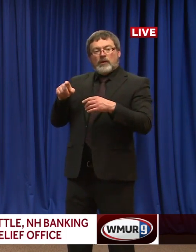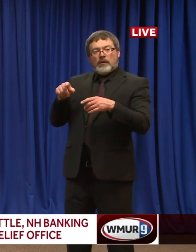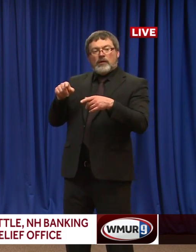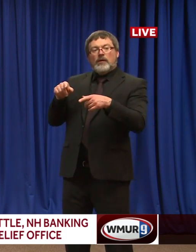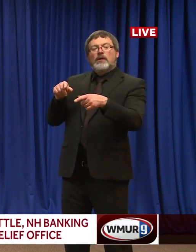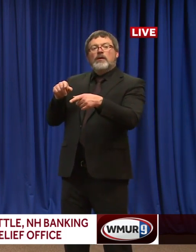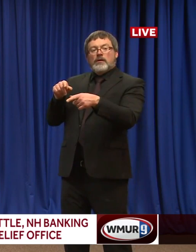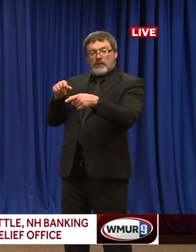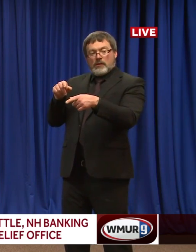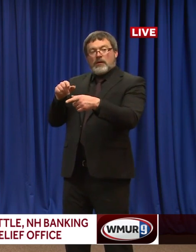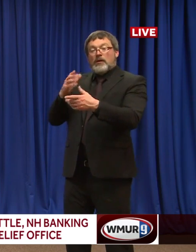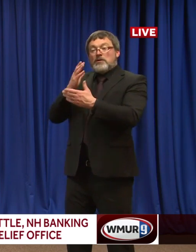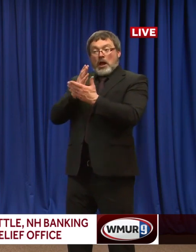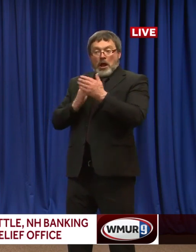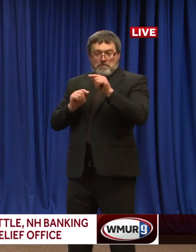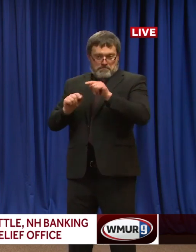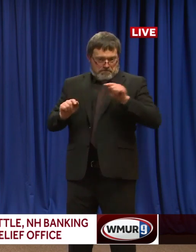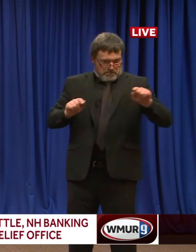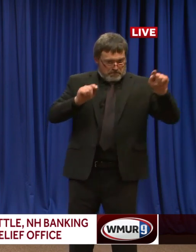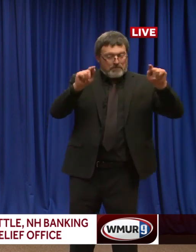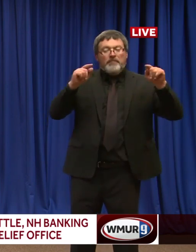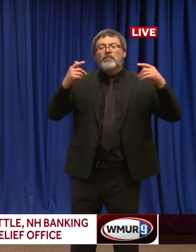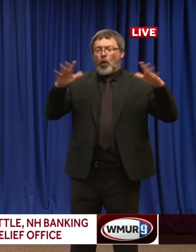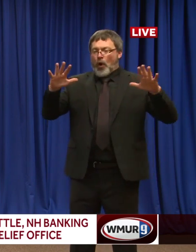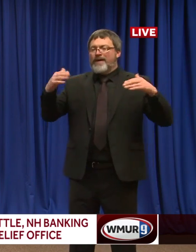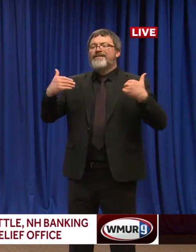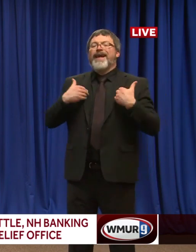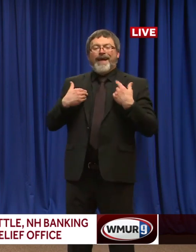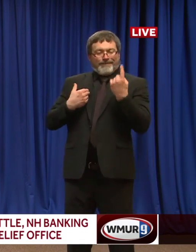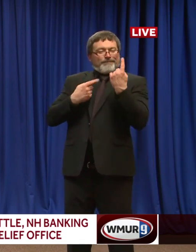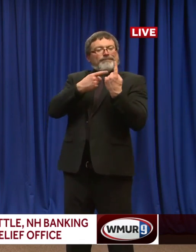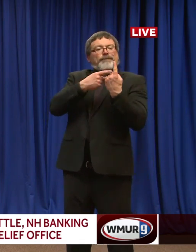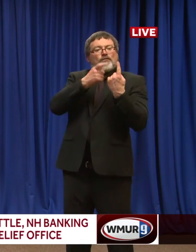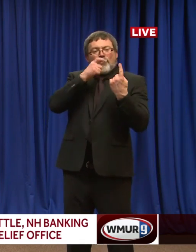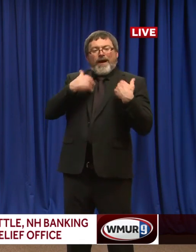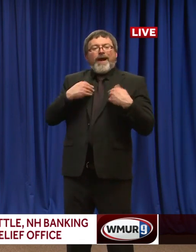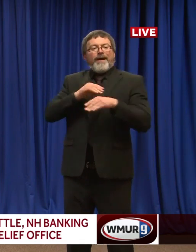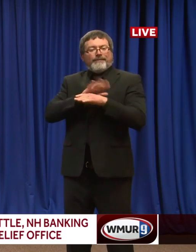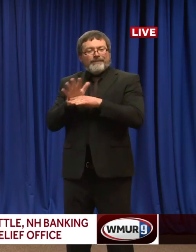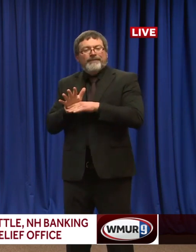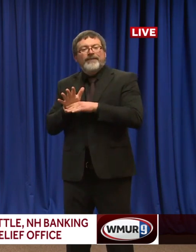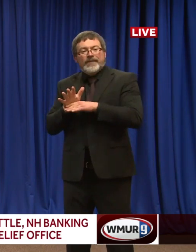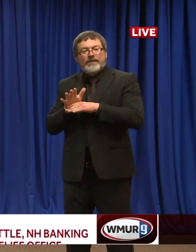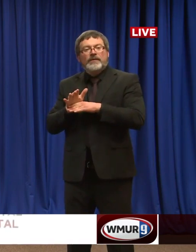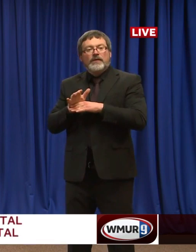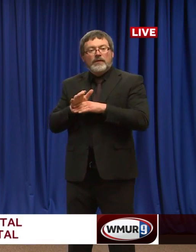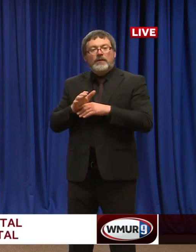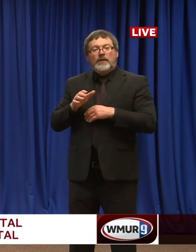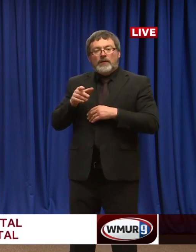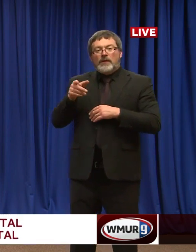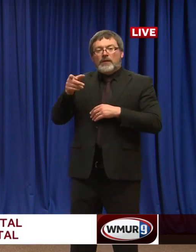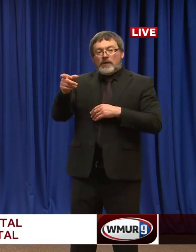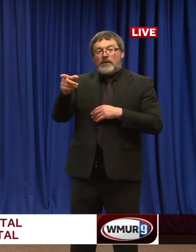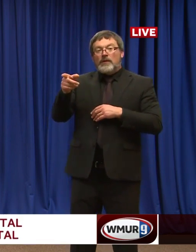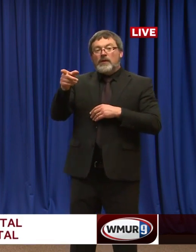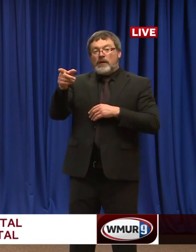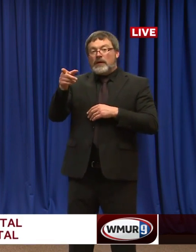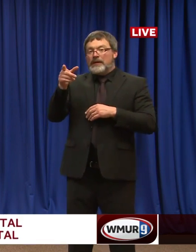SO IS THERE ANYTHING MORE YOU CAN TELL US ABOUT THE NUMBER OF FACILITIES WHERE COVID?